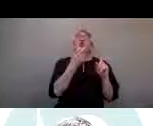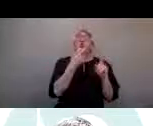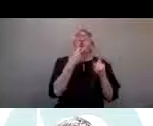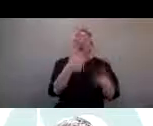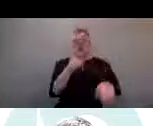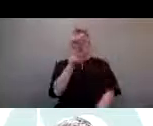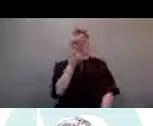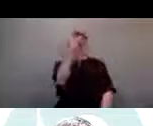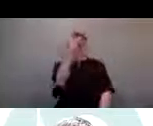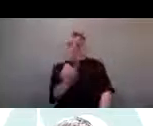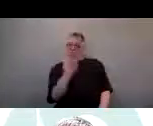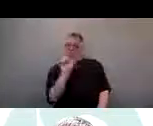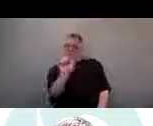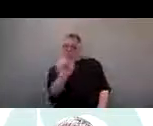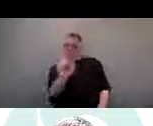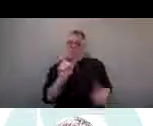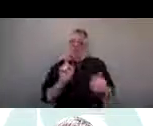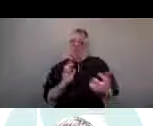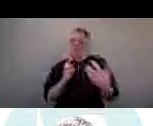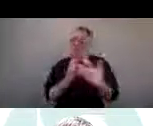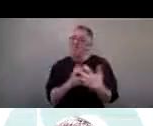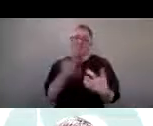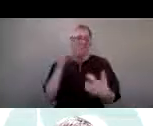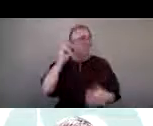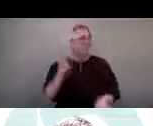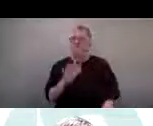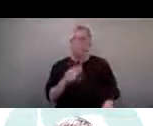mislead you that cochlear implant is not right for you.